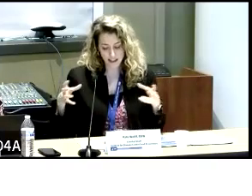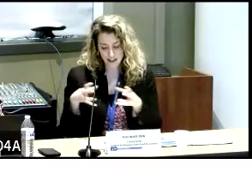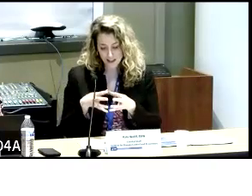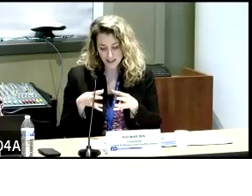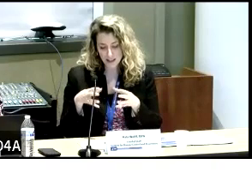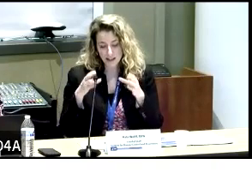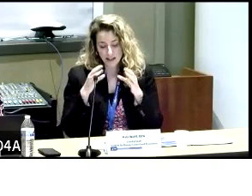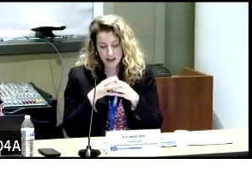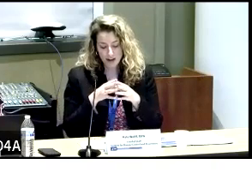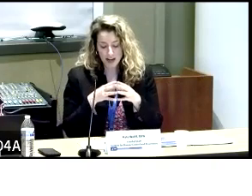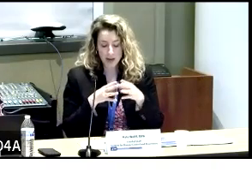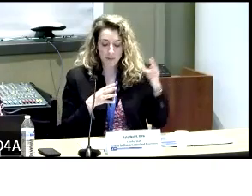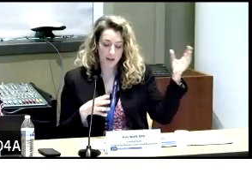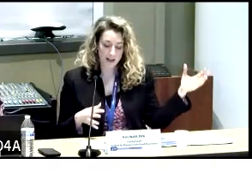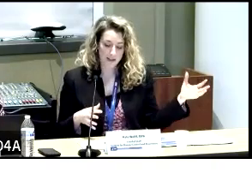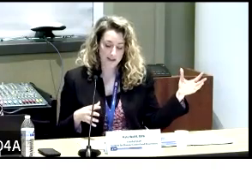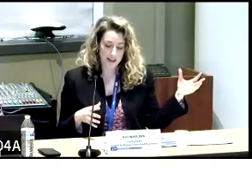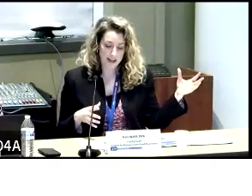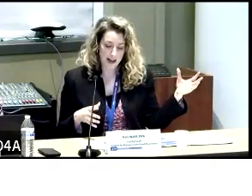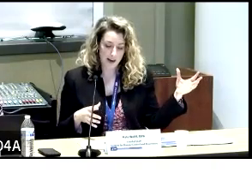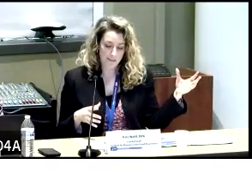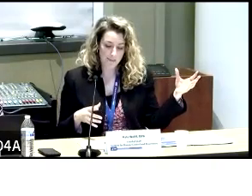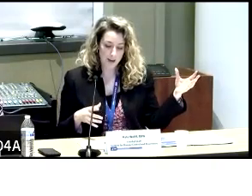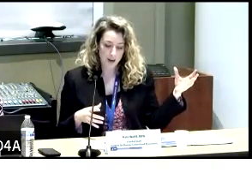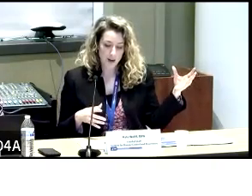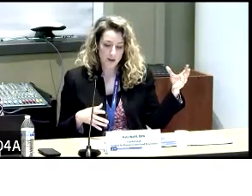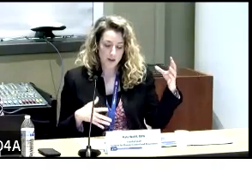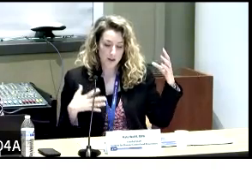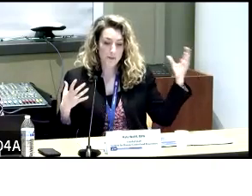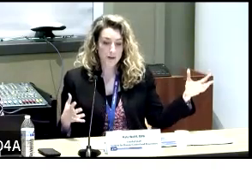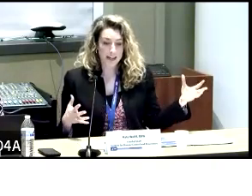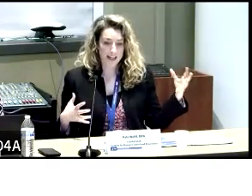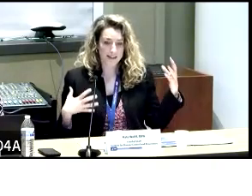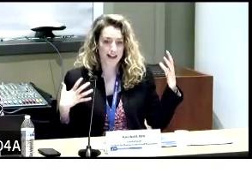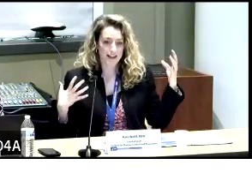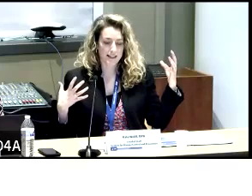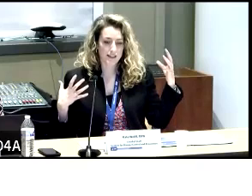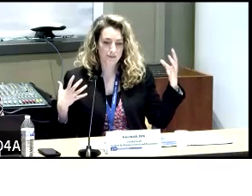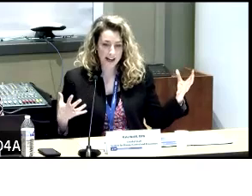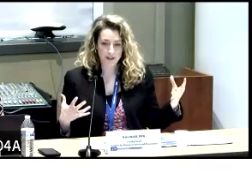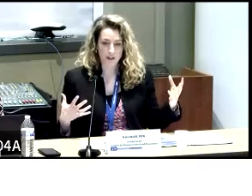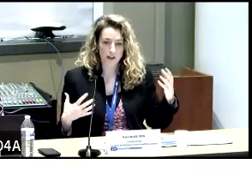to this area plus the communicating science faster.